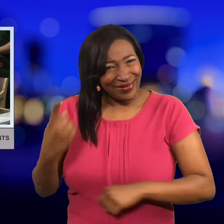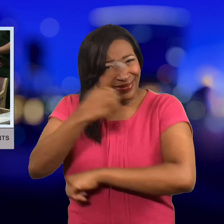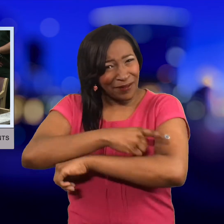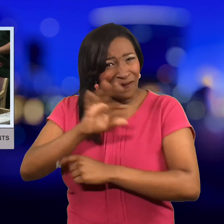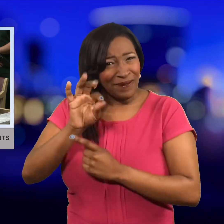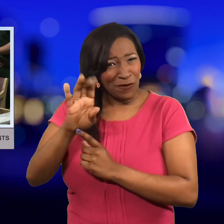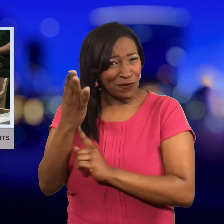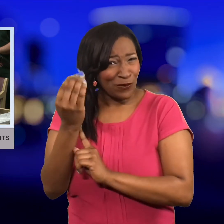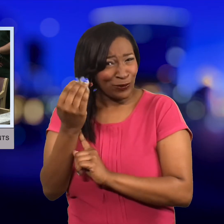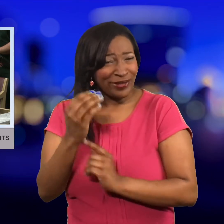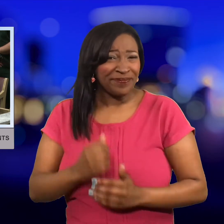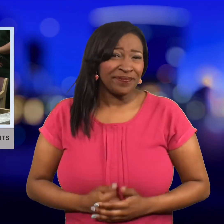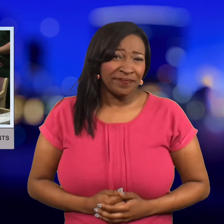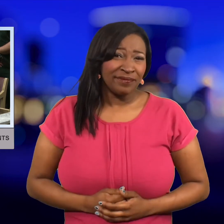Douglas high school on February 14th.